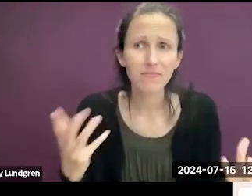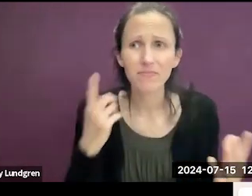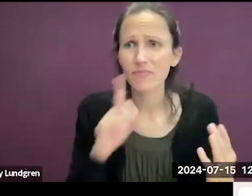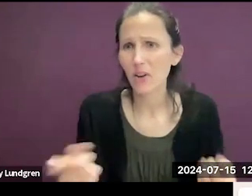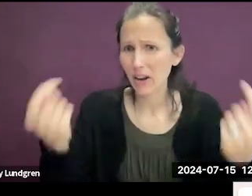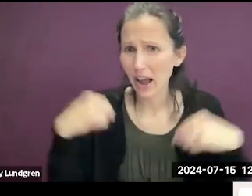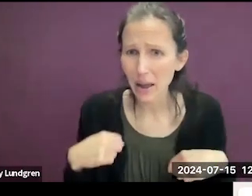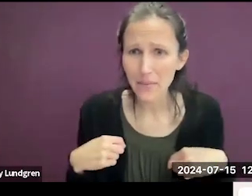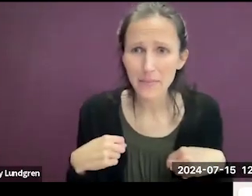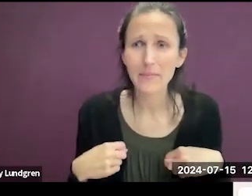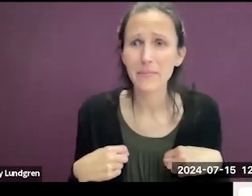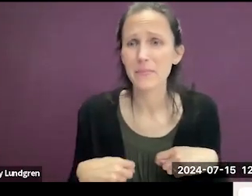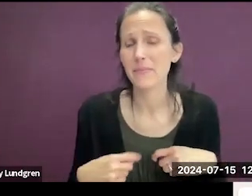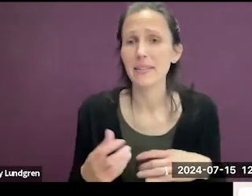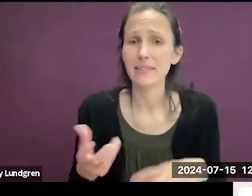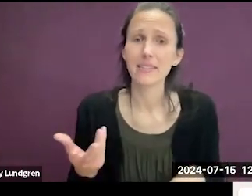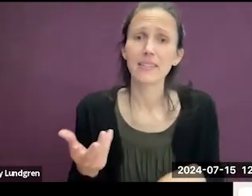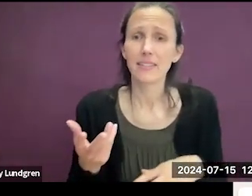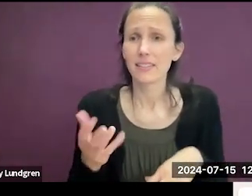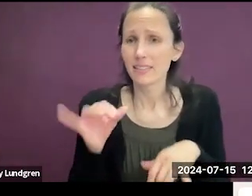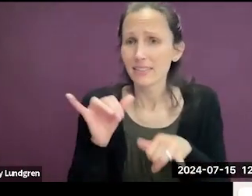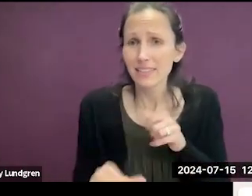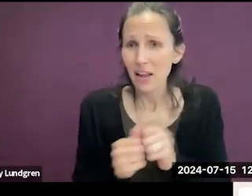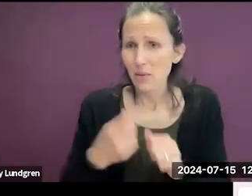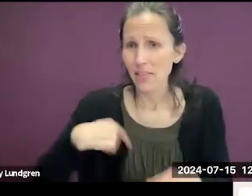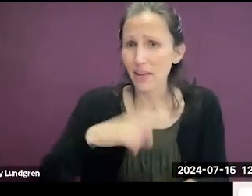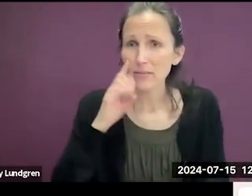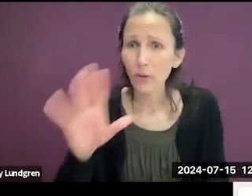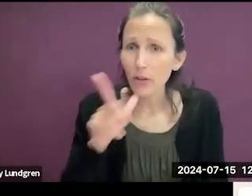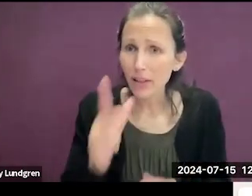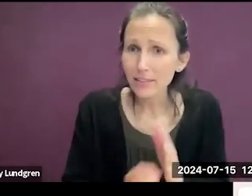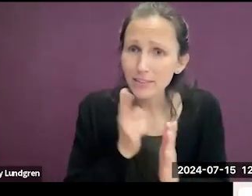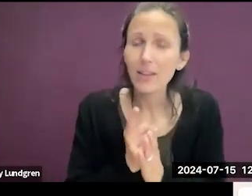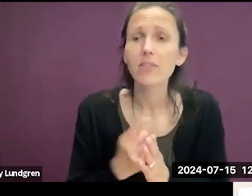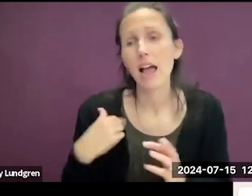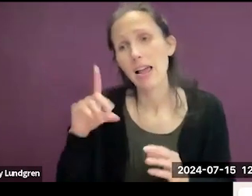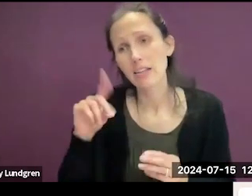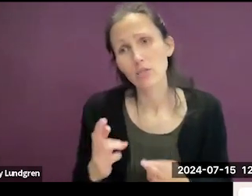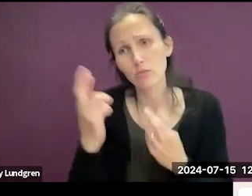and spending some time with us today. I do recommend practicing this as much as you can.